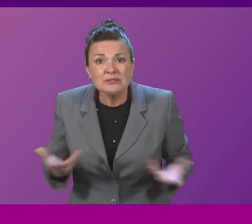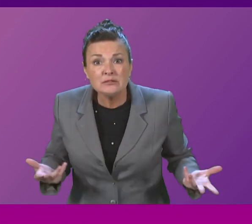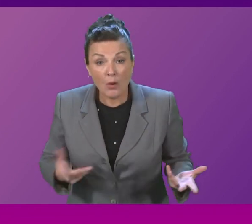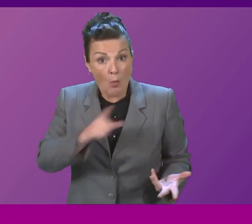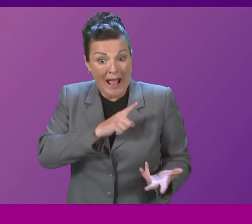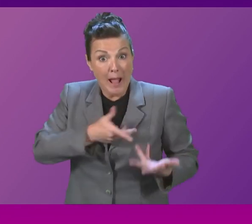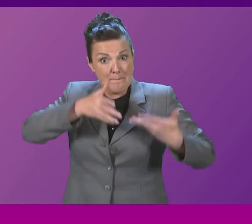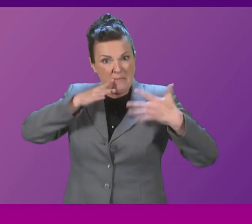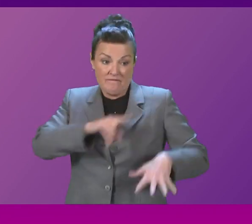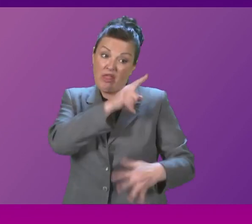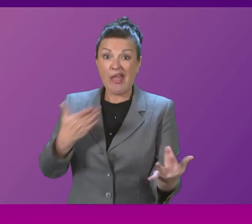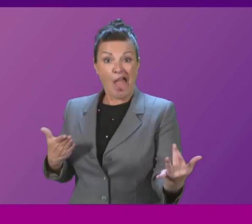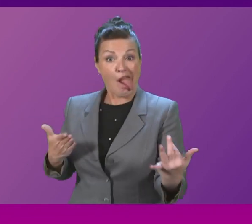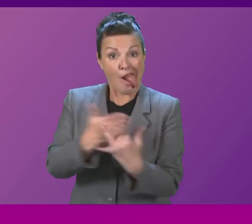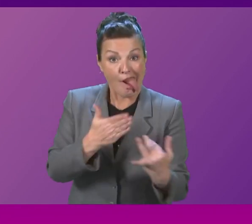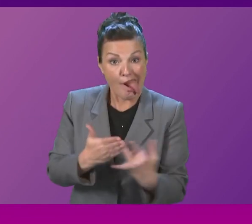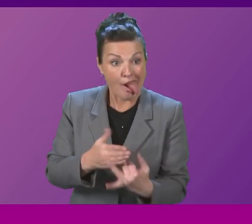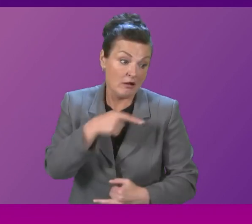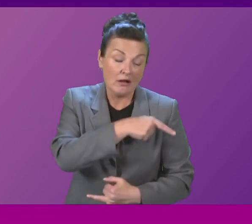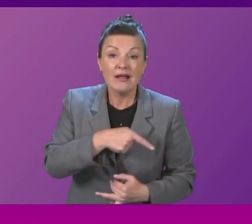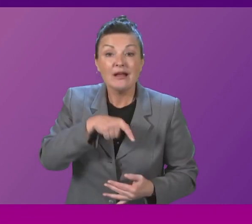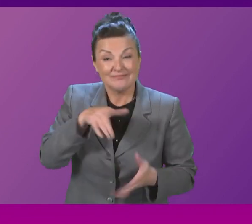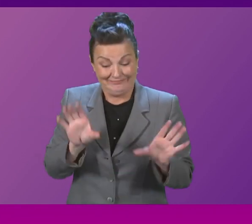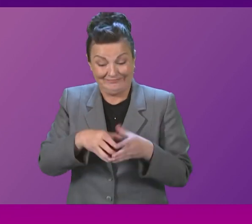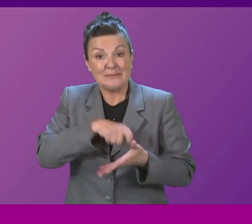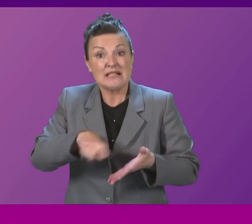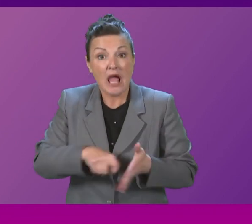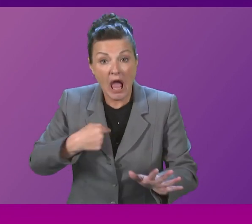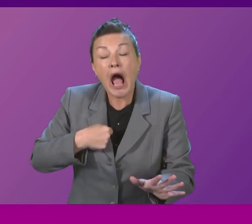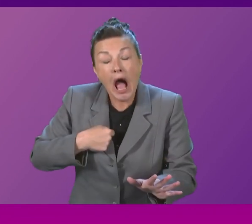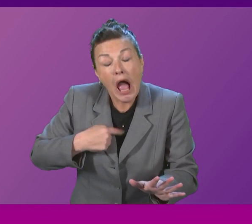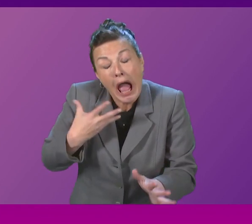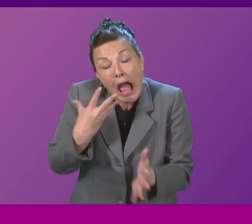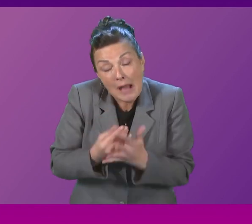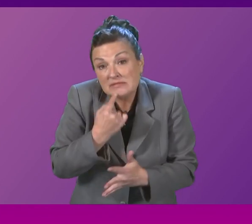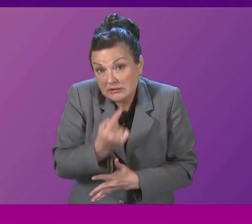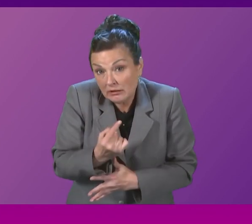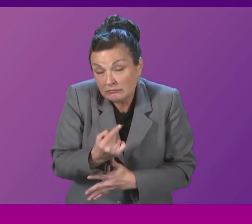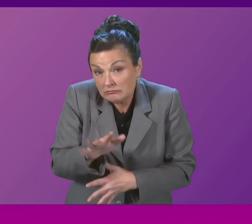Before I was interrupted by the cabinet secretary, I was going to say that half of Highlands